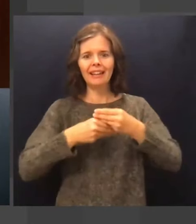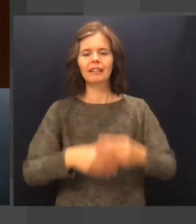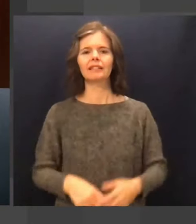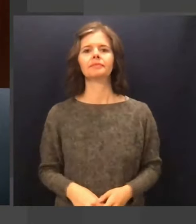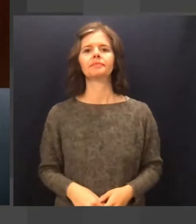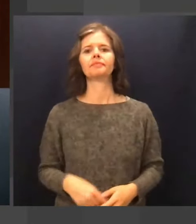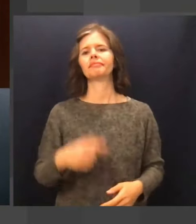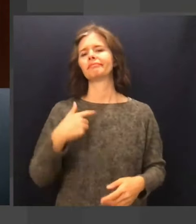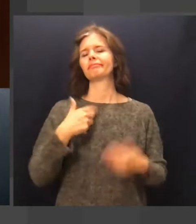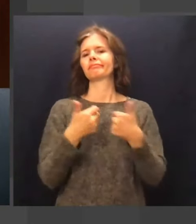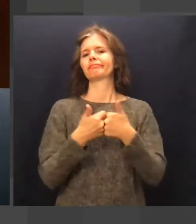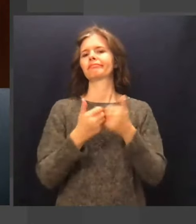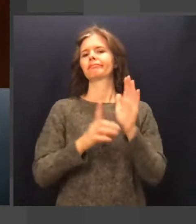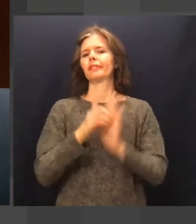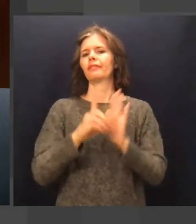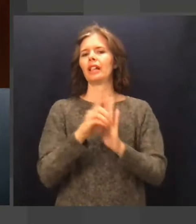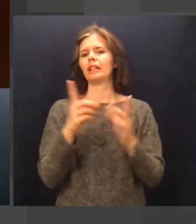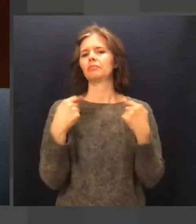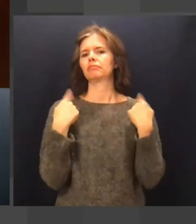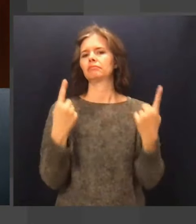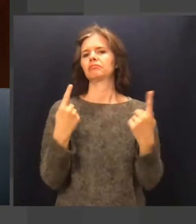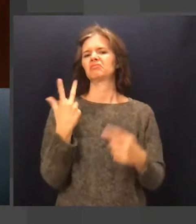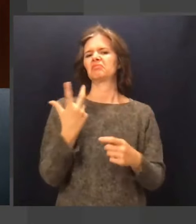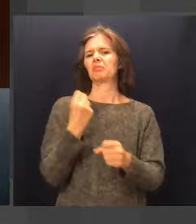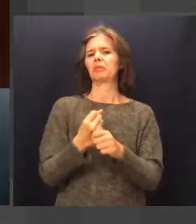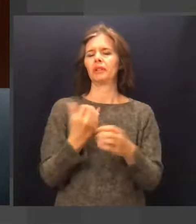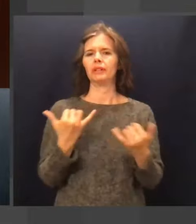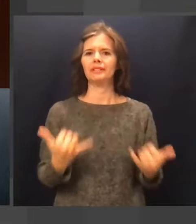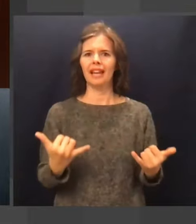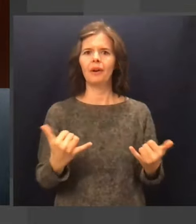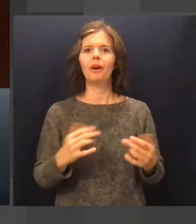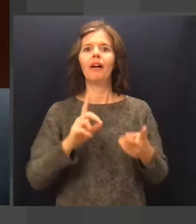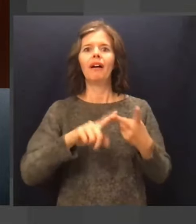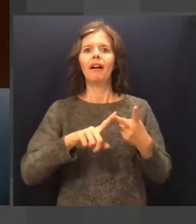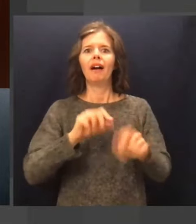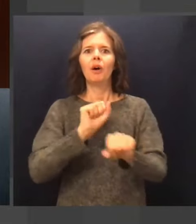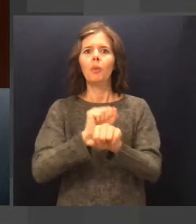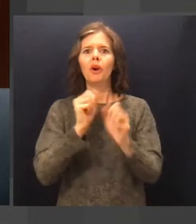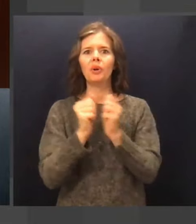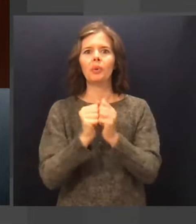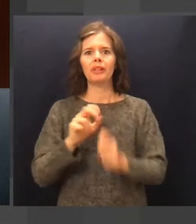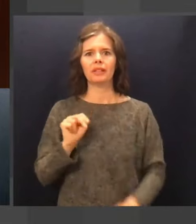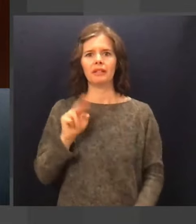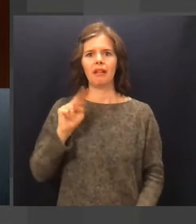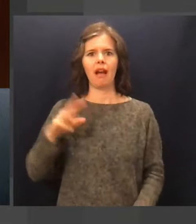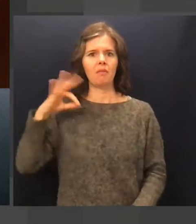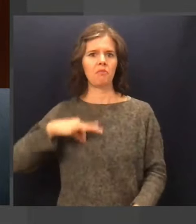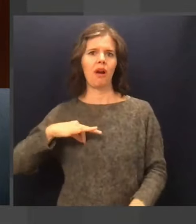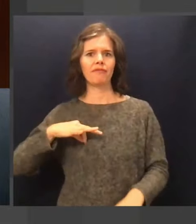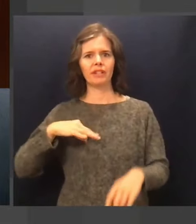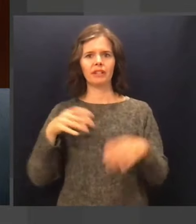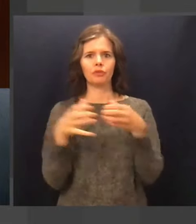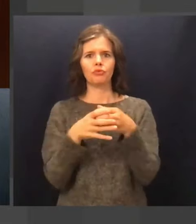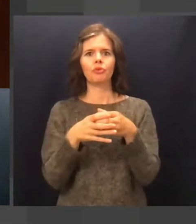I'VE BEEN DEVELOPING GAMES FOR A FEW YEARS NOW AND MORE RECENTLY